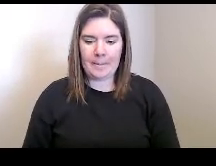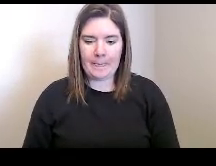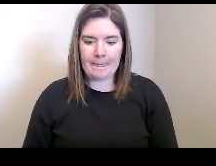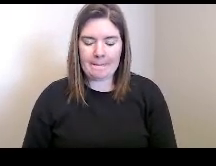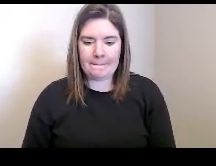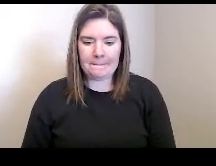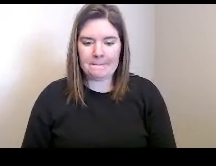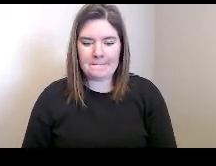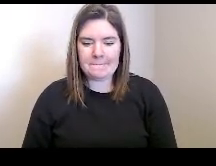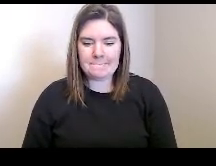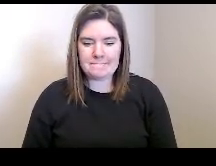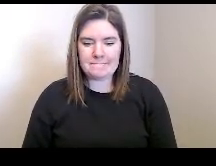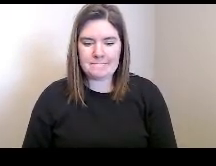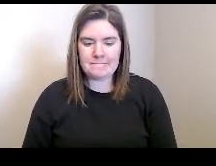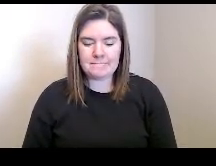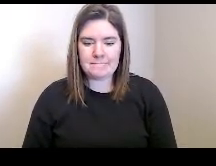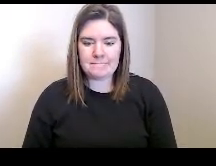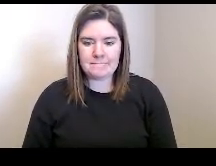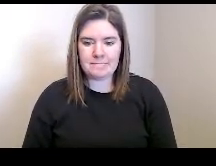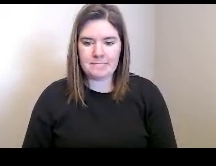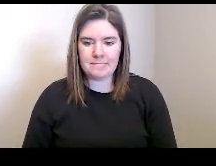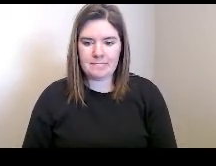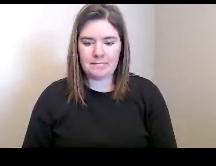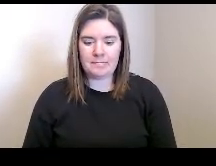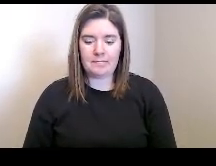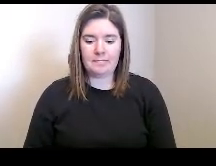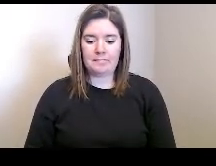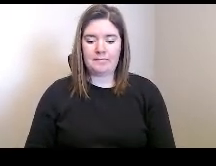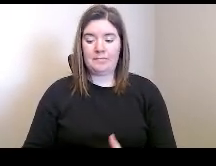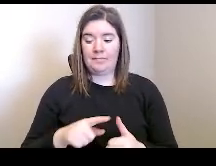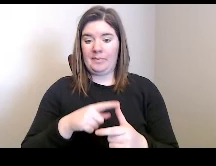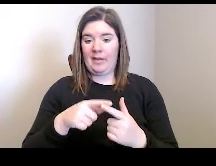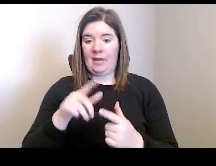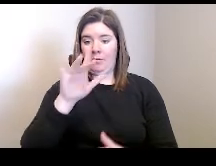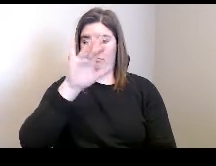And then I'm actually going to go to my table layout here.